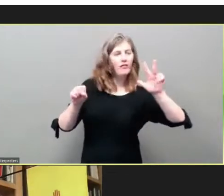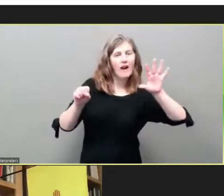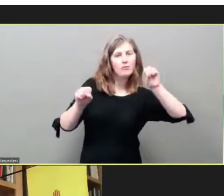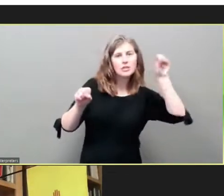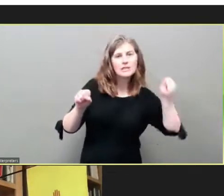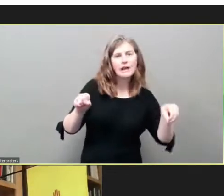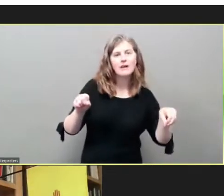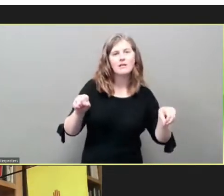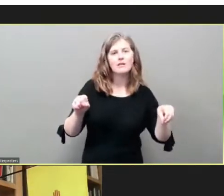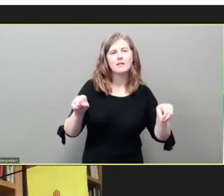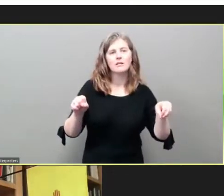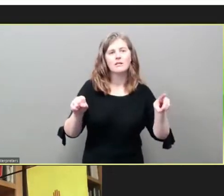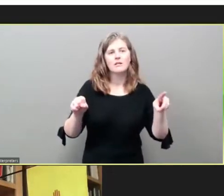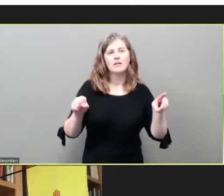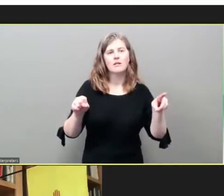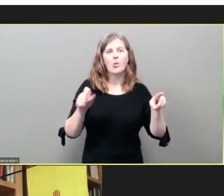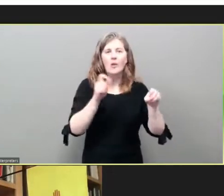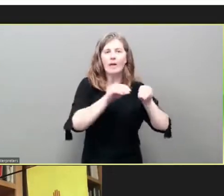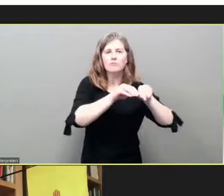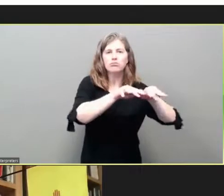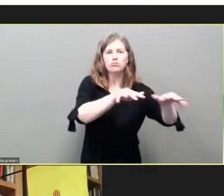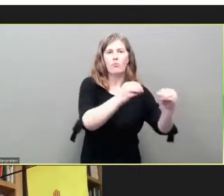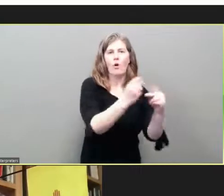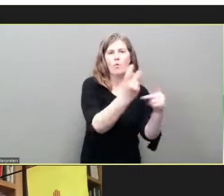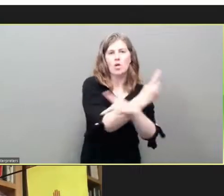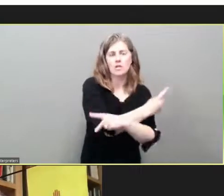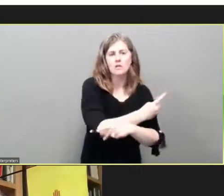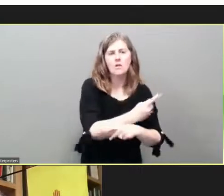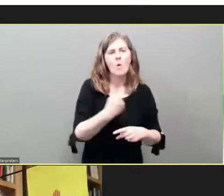this transmissible. We believe the daily case counts will be